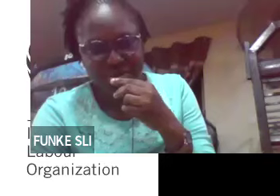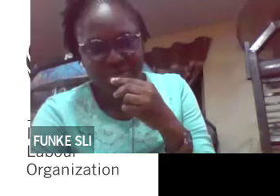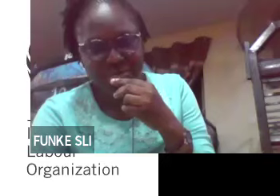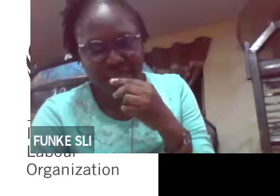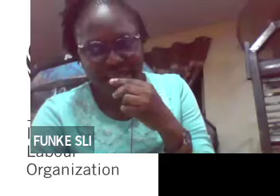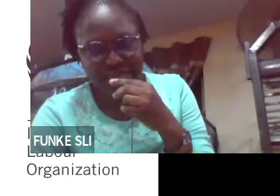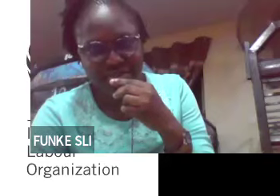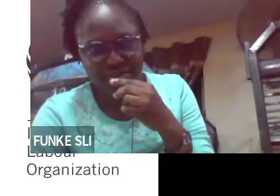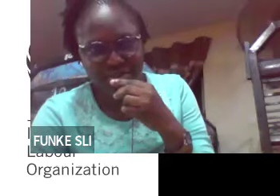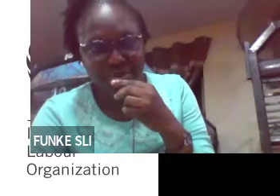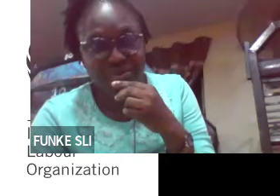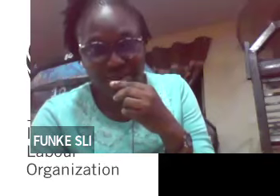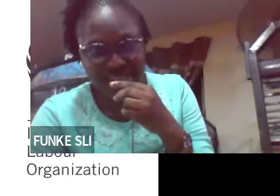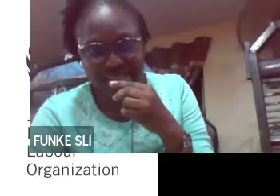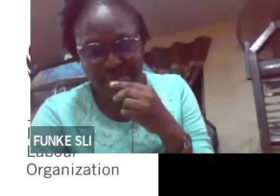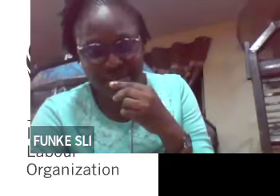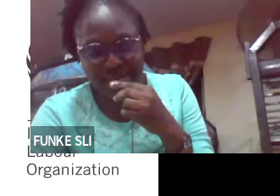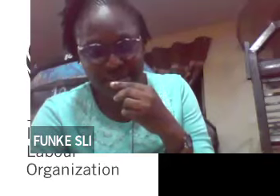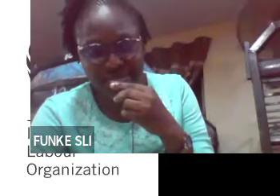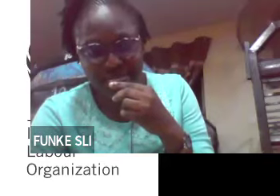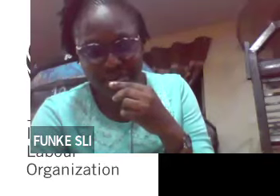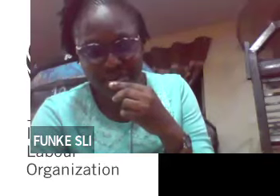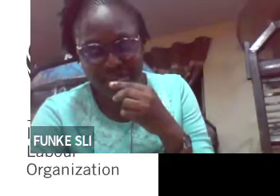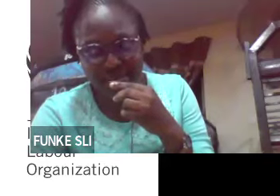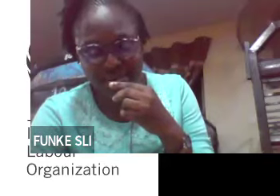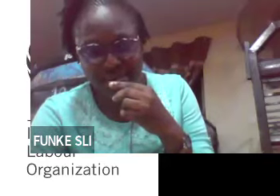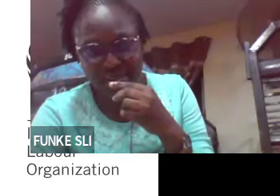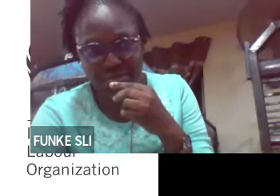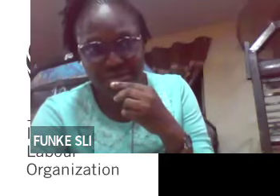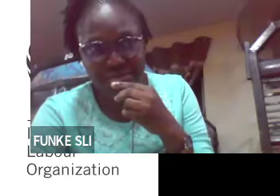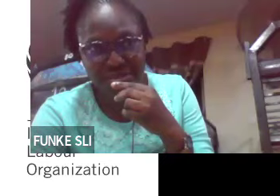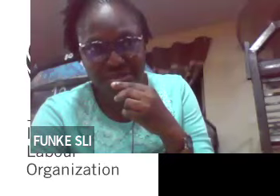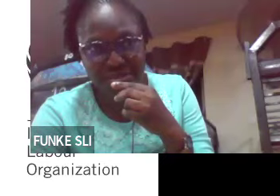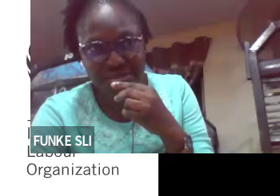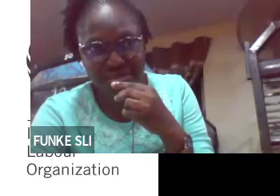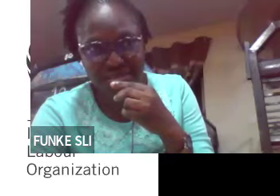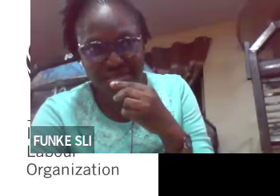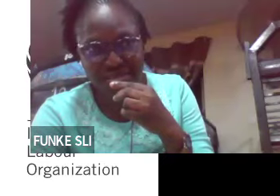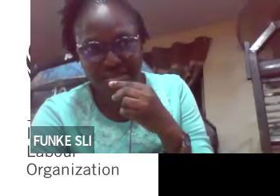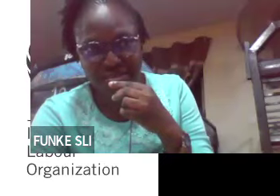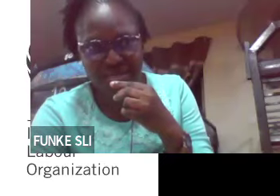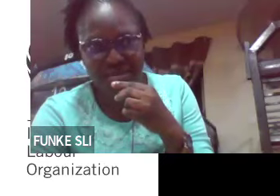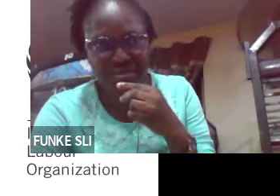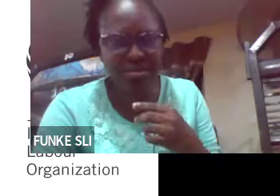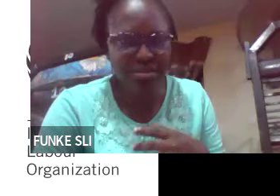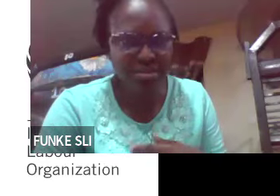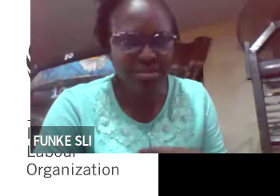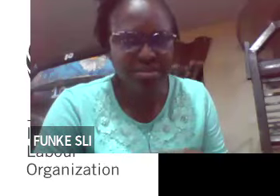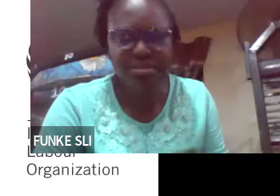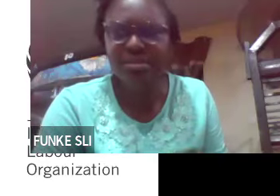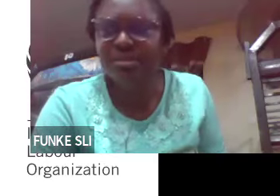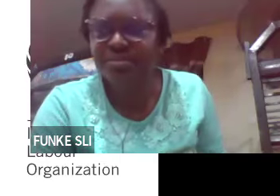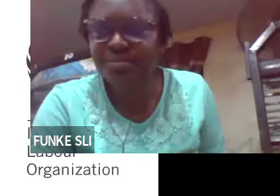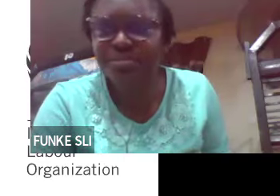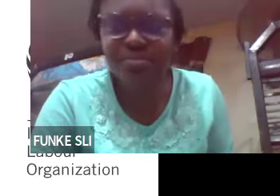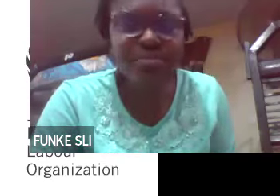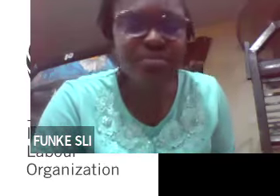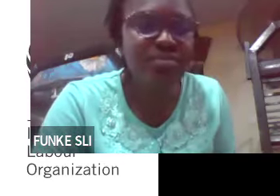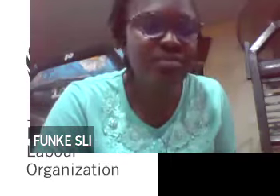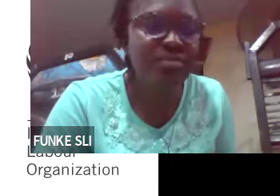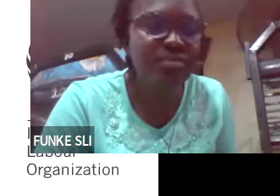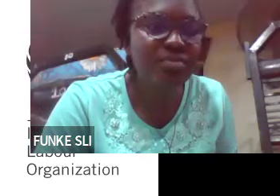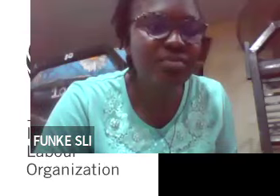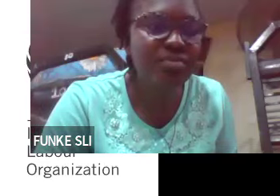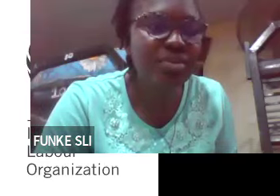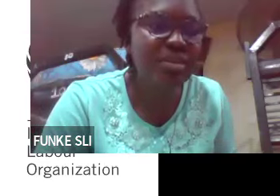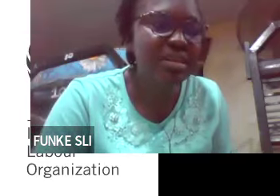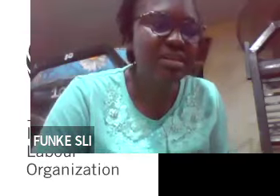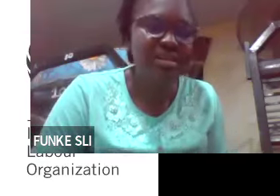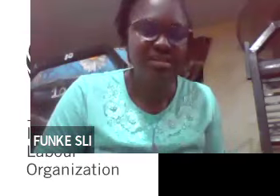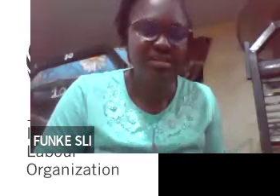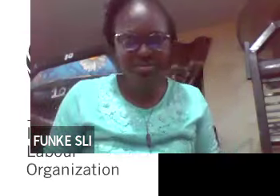So it's going to be like a resource room. We don't need to depart in the 1st quarter. She win business. Your battery is running low.